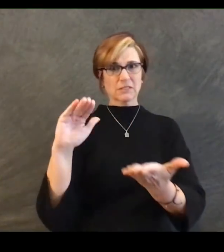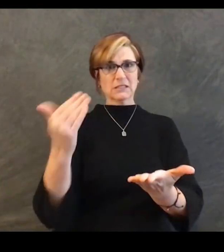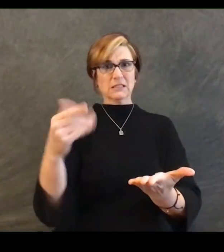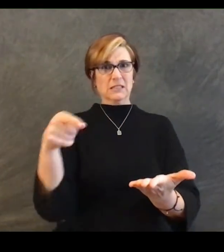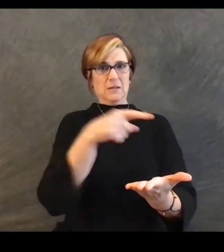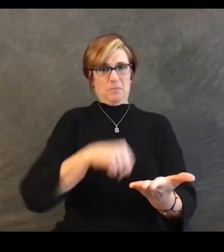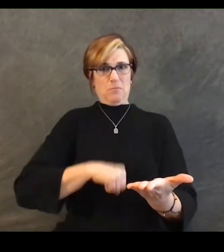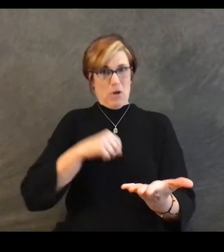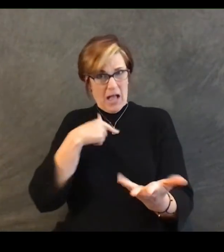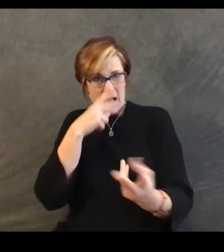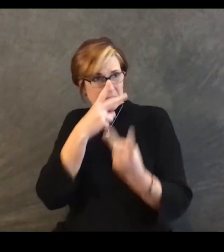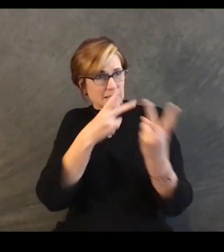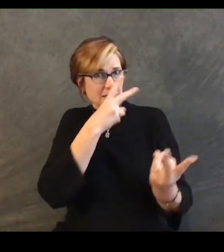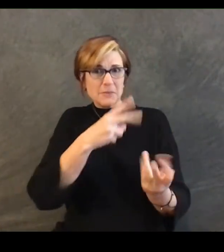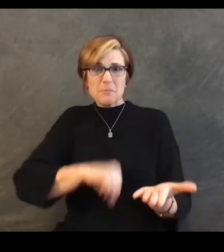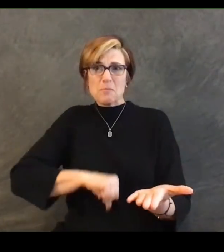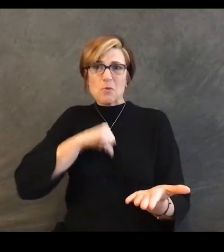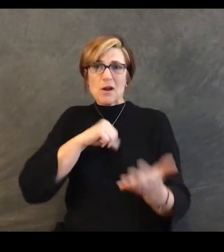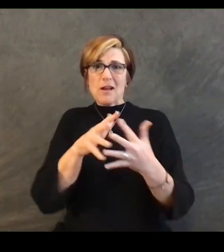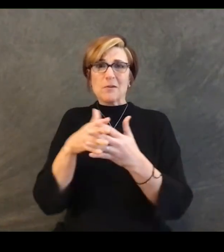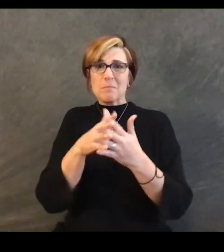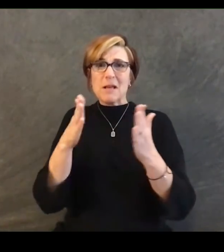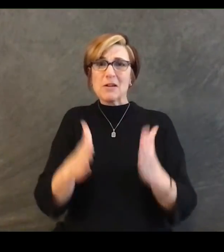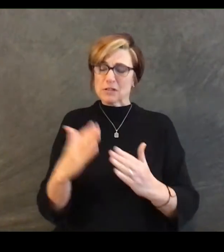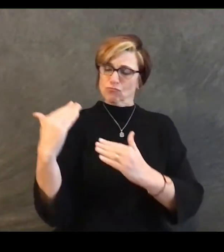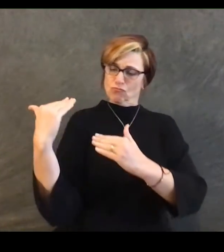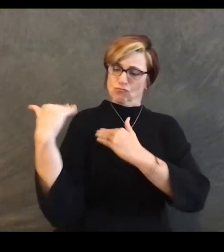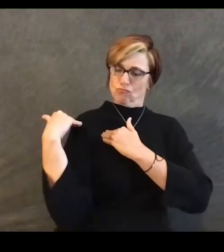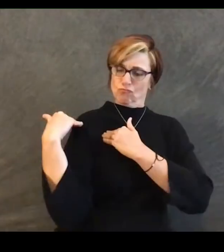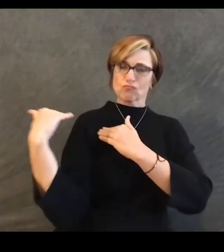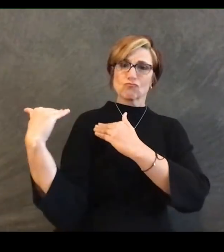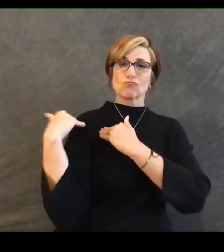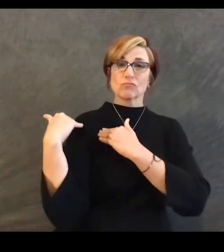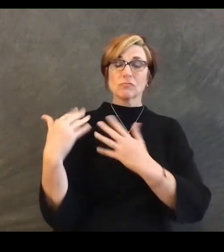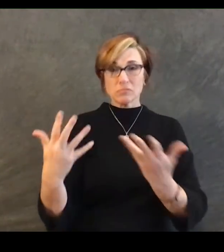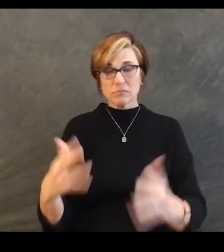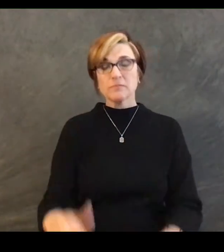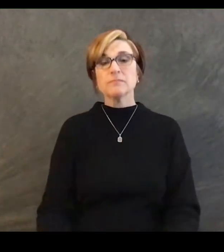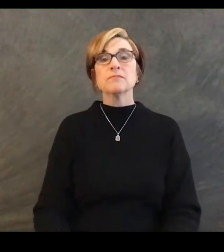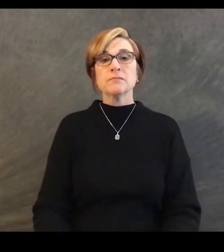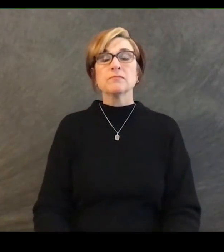before we hear from our experts we have a few other announcements today the